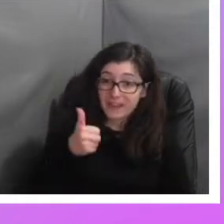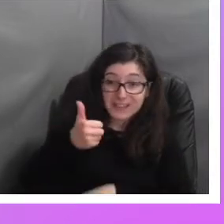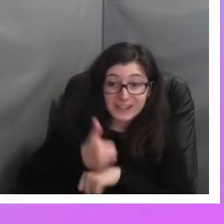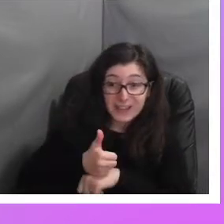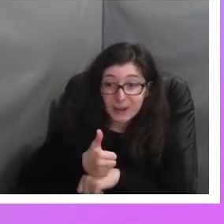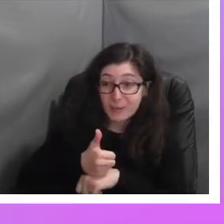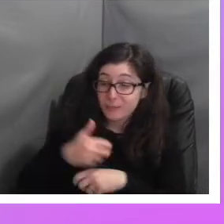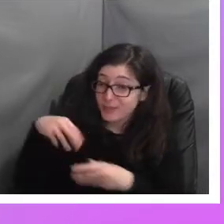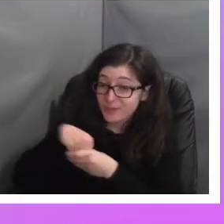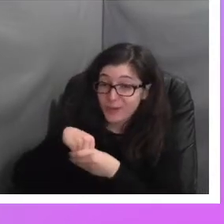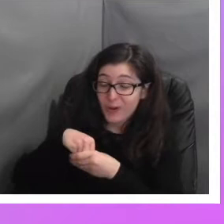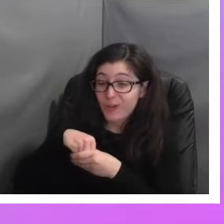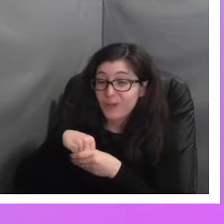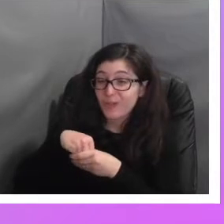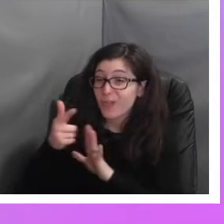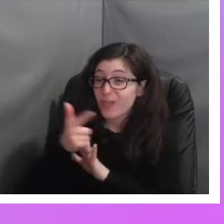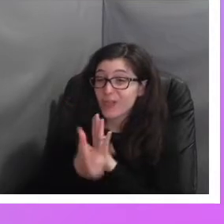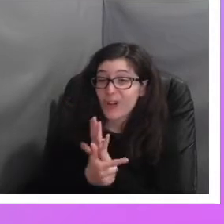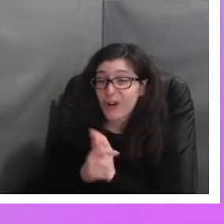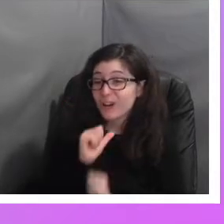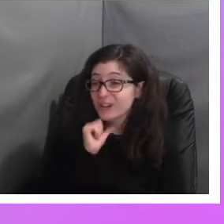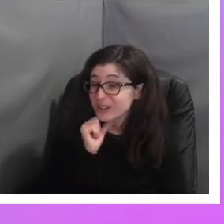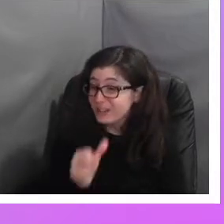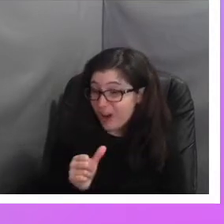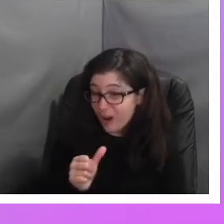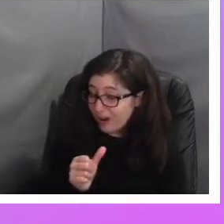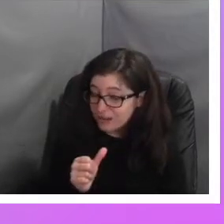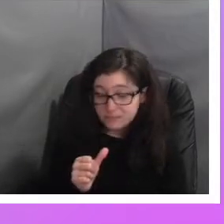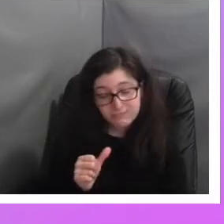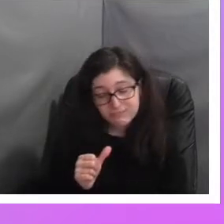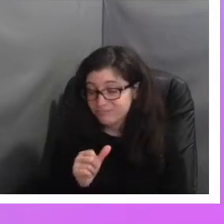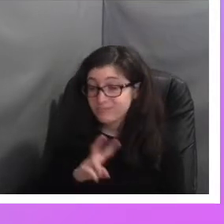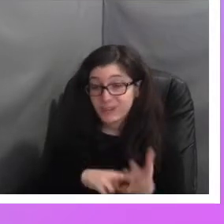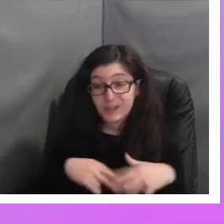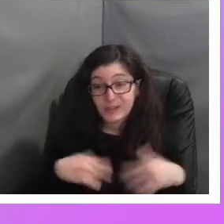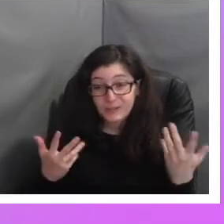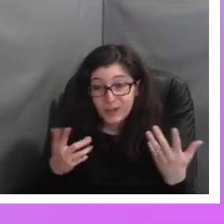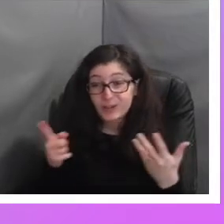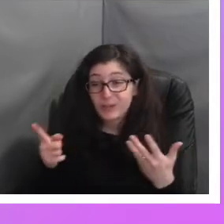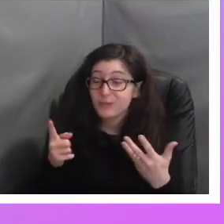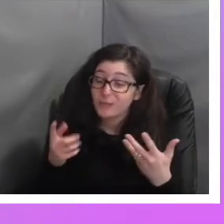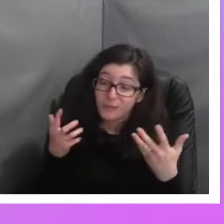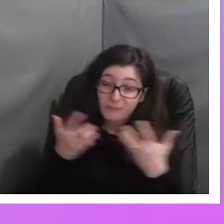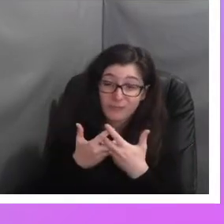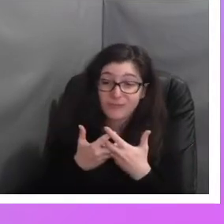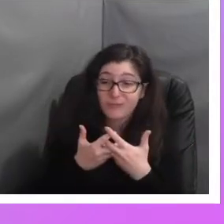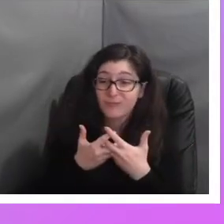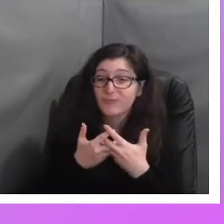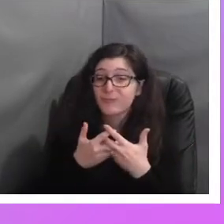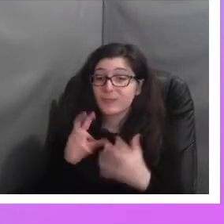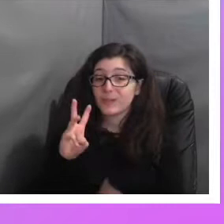so you are not required specifically to comply with WCAG 2.0 Level AA,